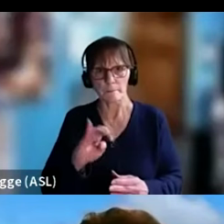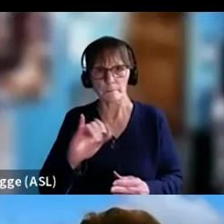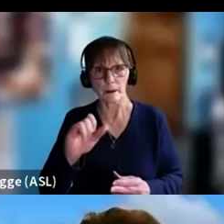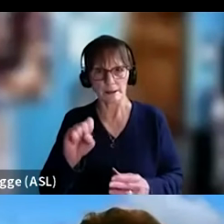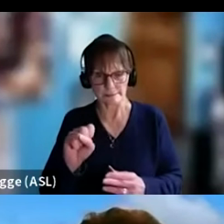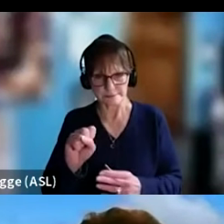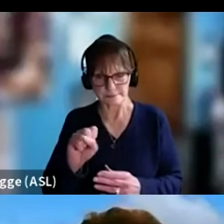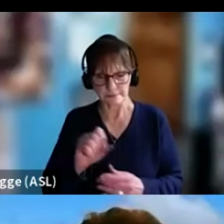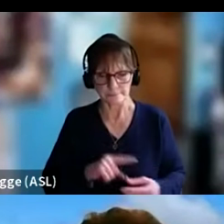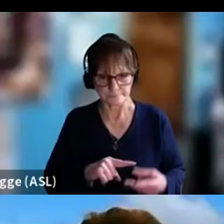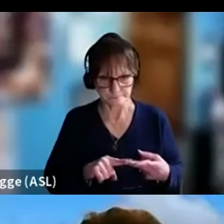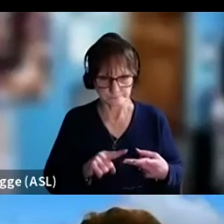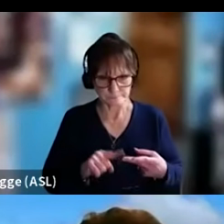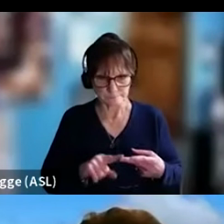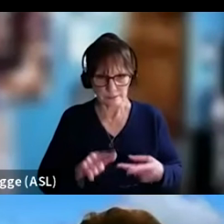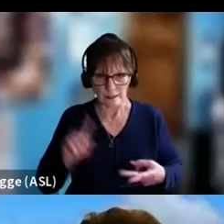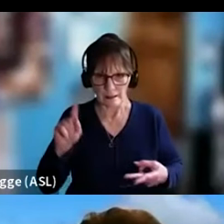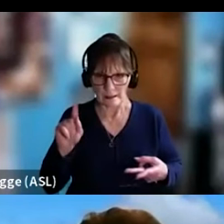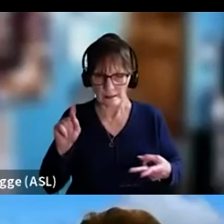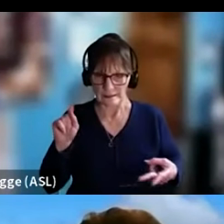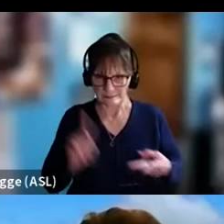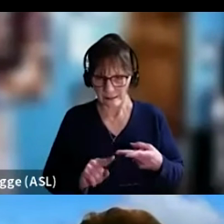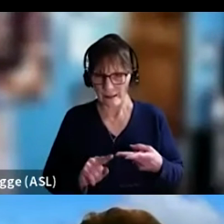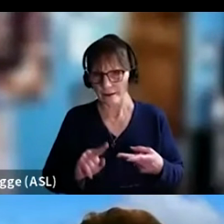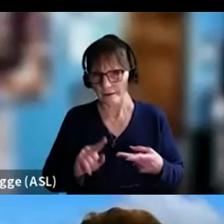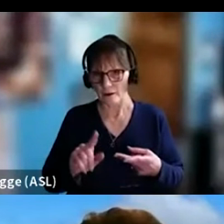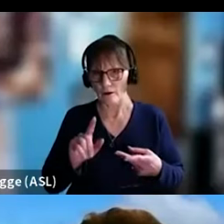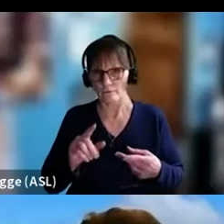so lack of access to essential health needs.